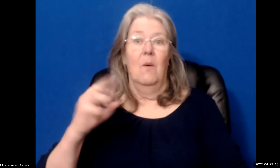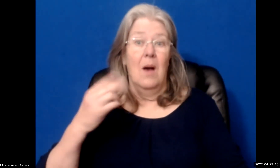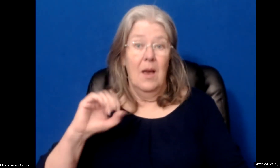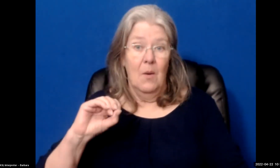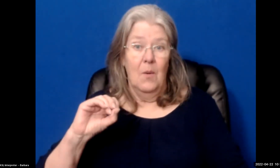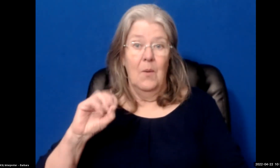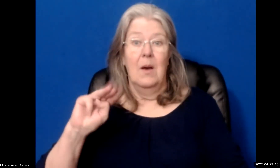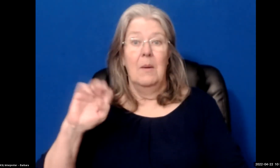with disability